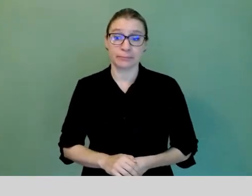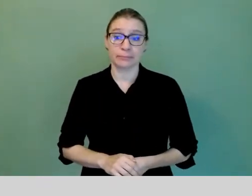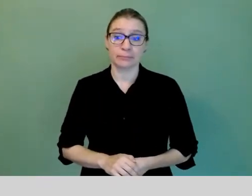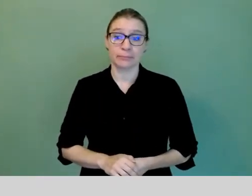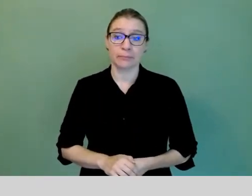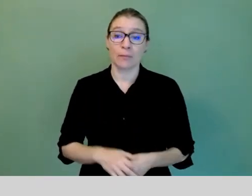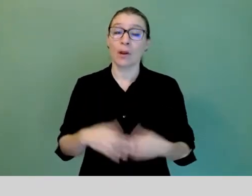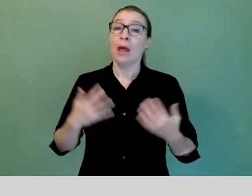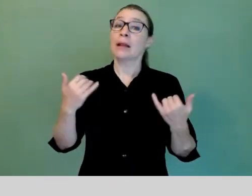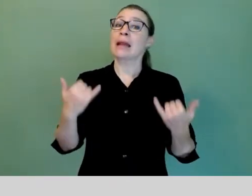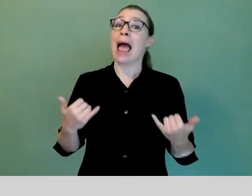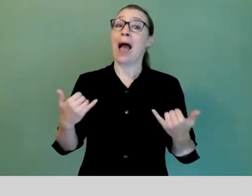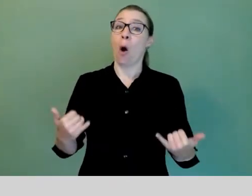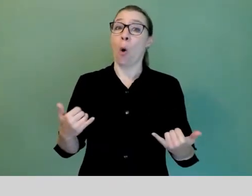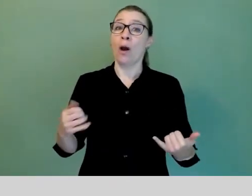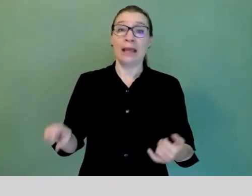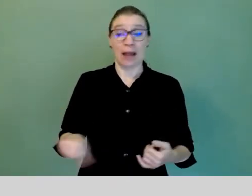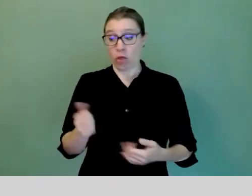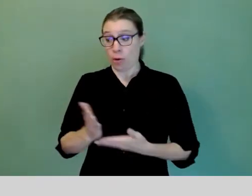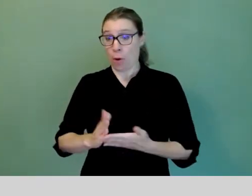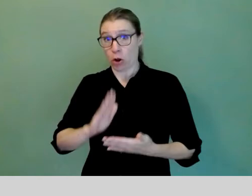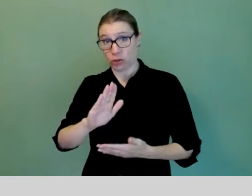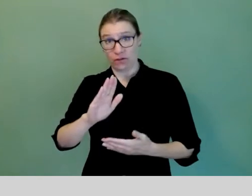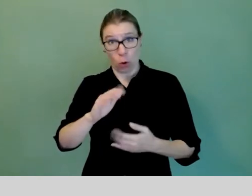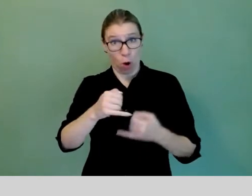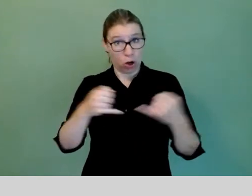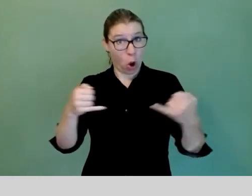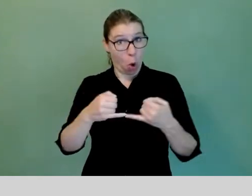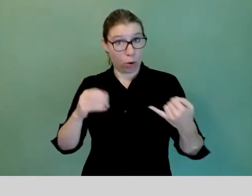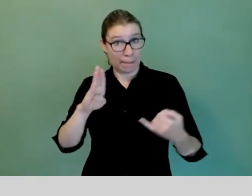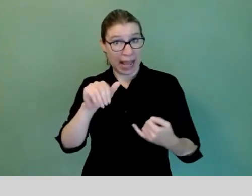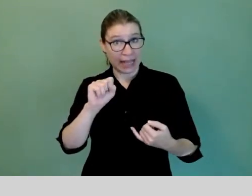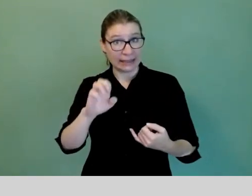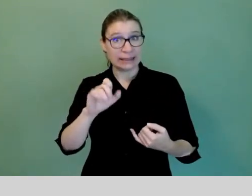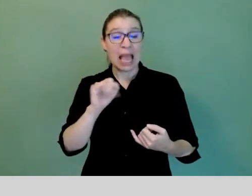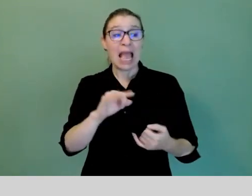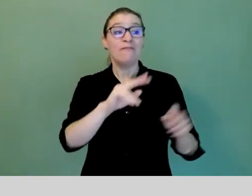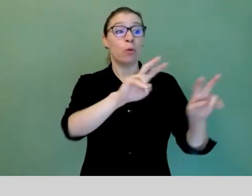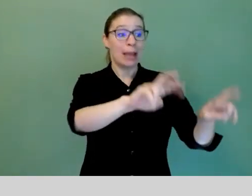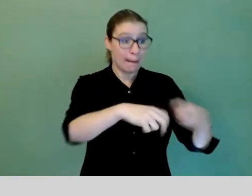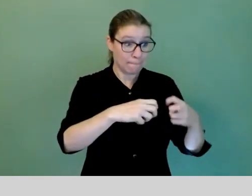So now in other parts of your code base, if you import math and print out pi,